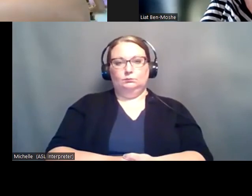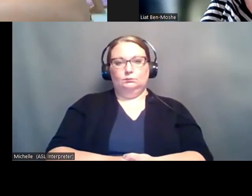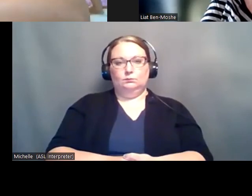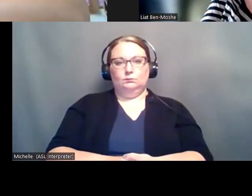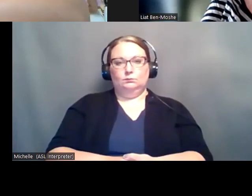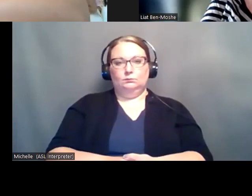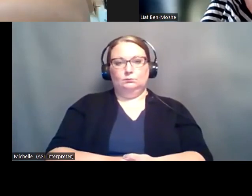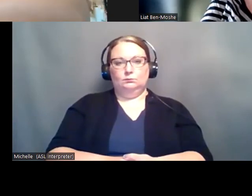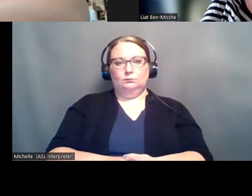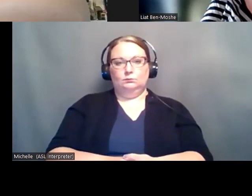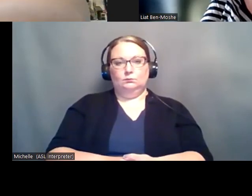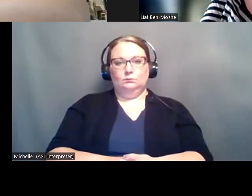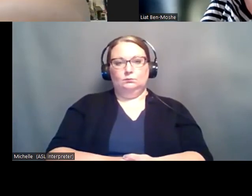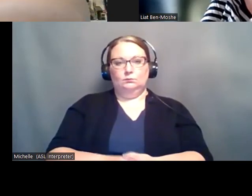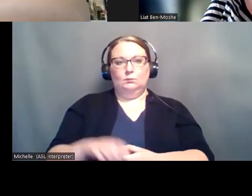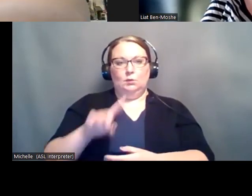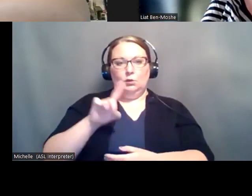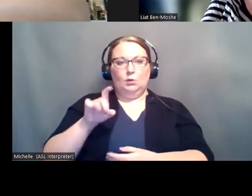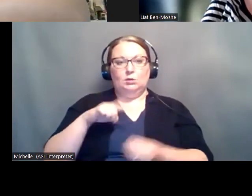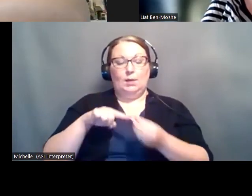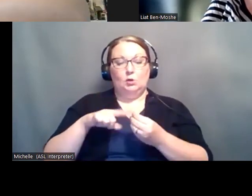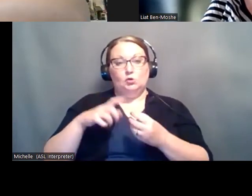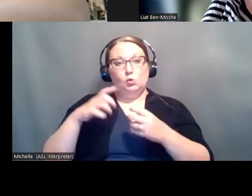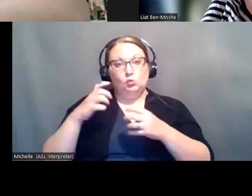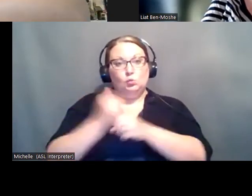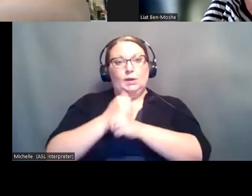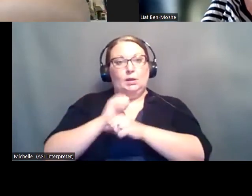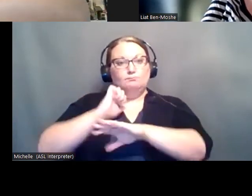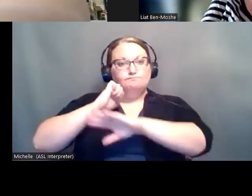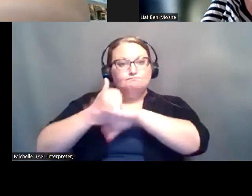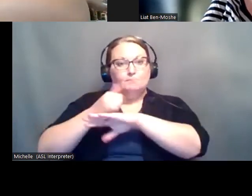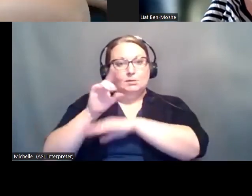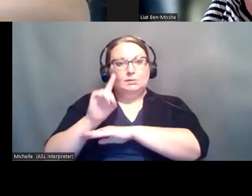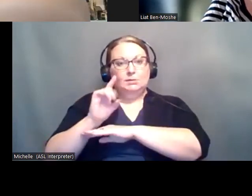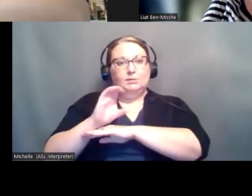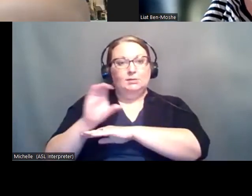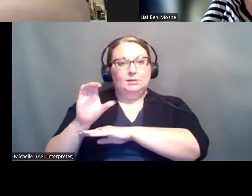about is winning a DCCC helps working on other gains,